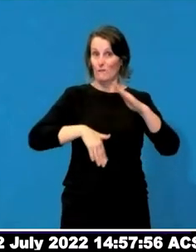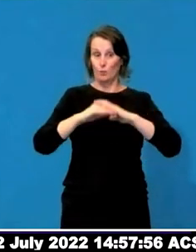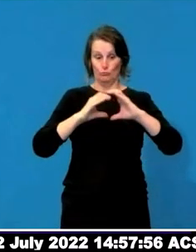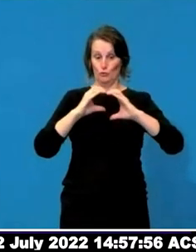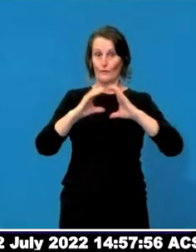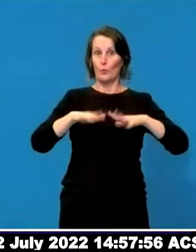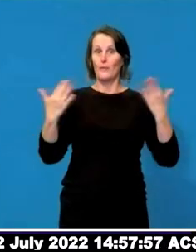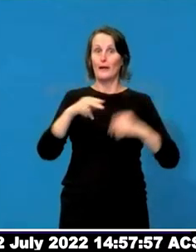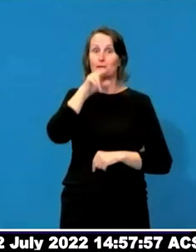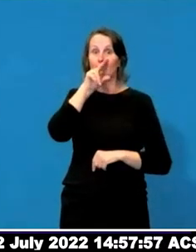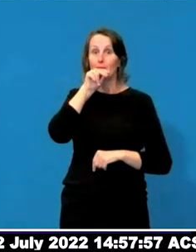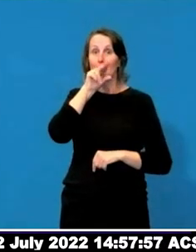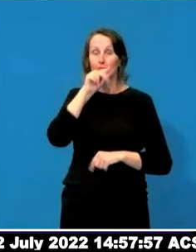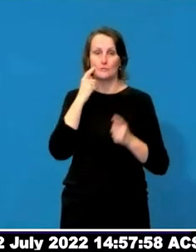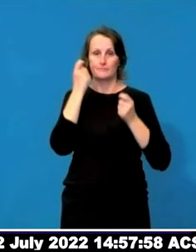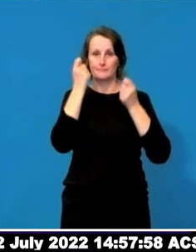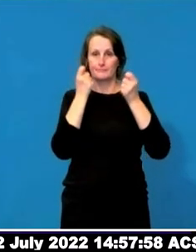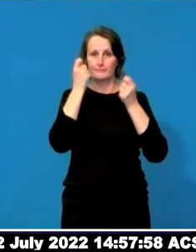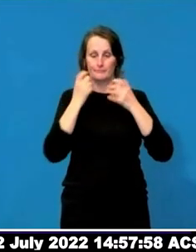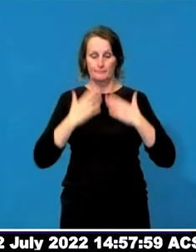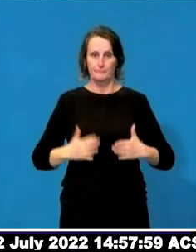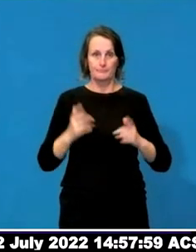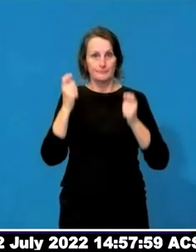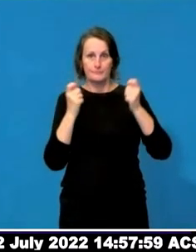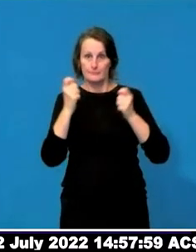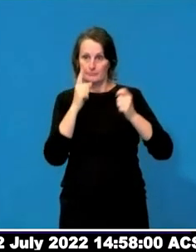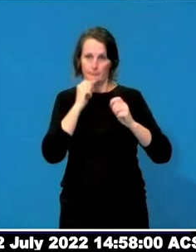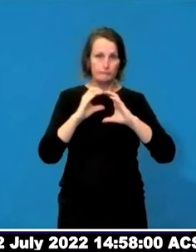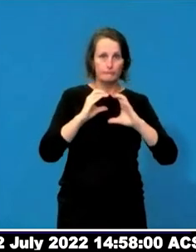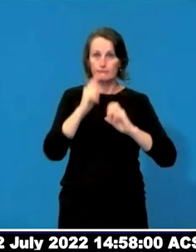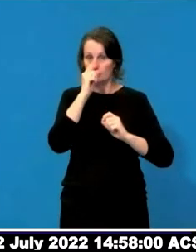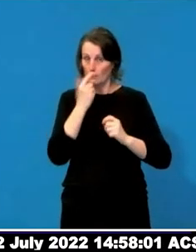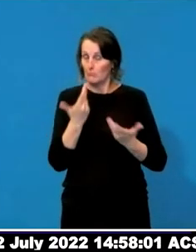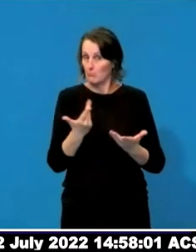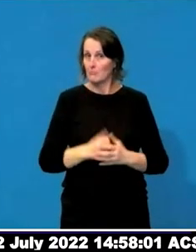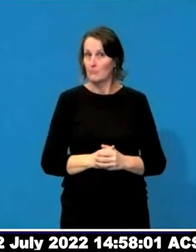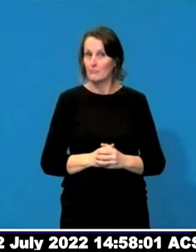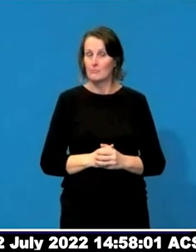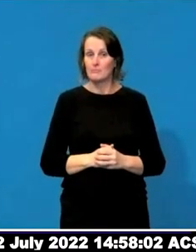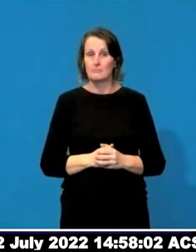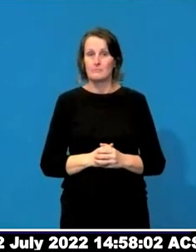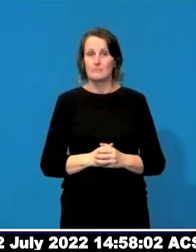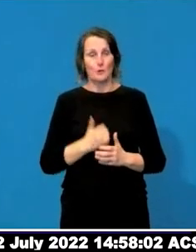using facial expressions, body movements, ways that we might move our body